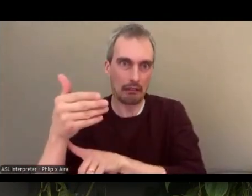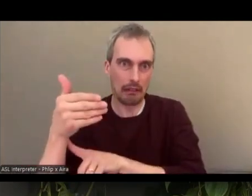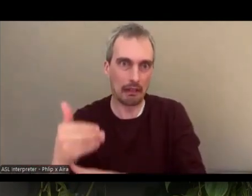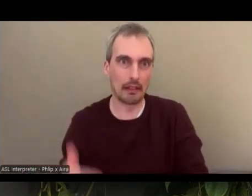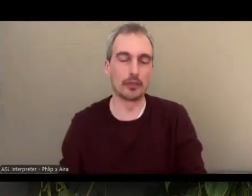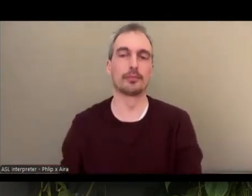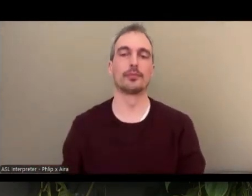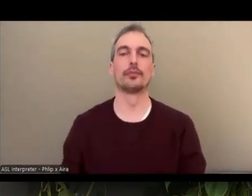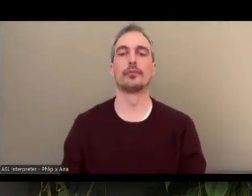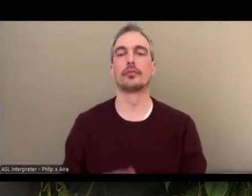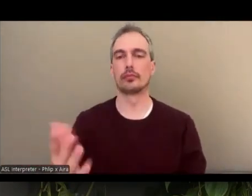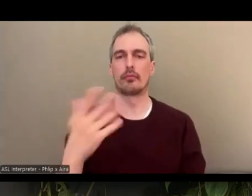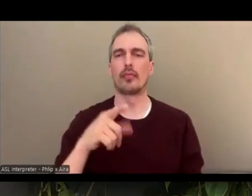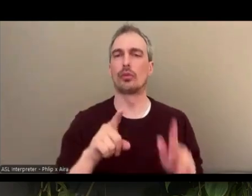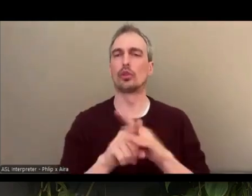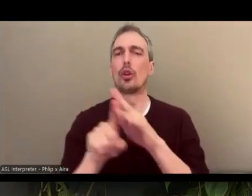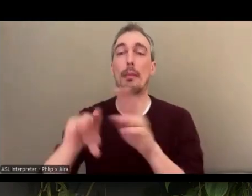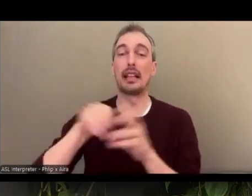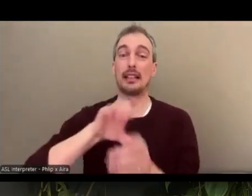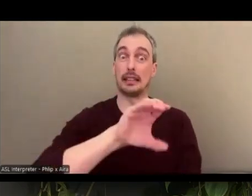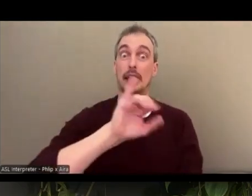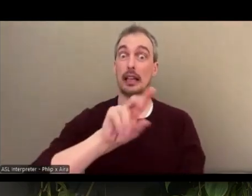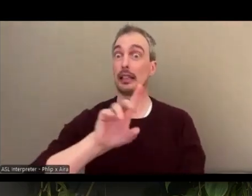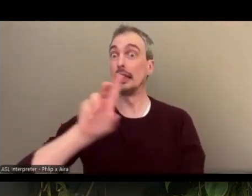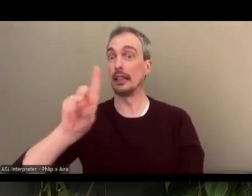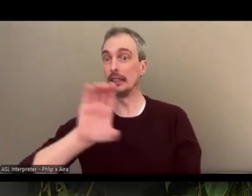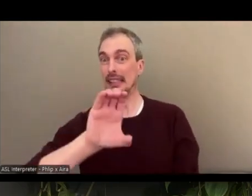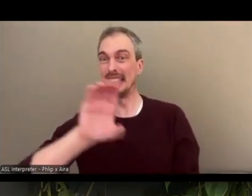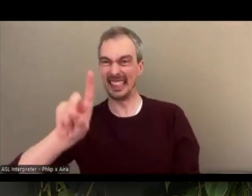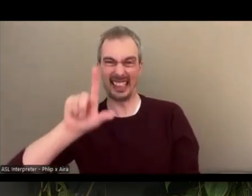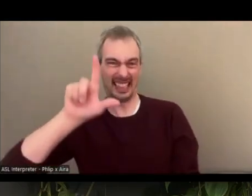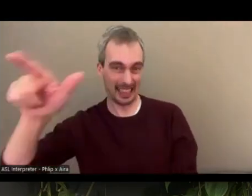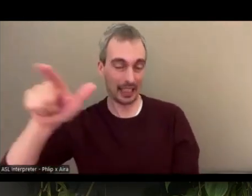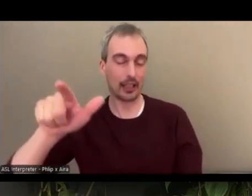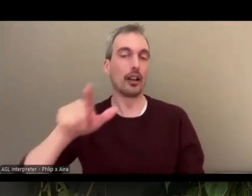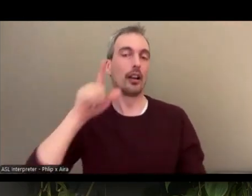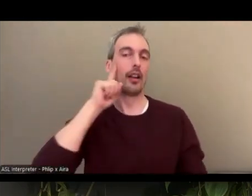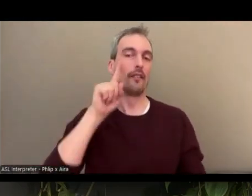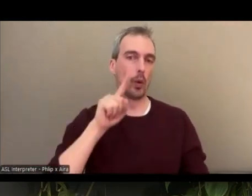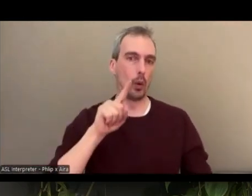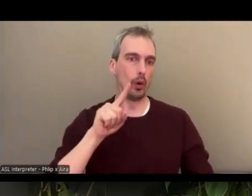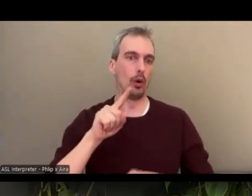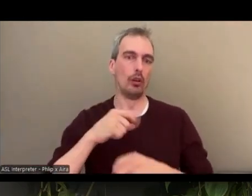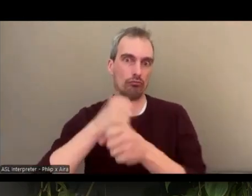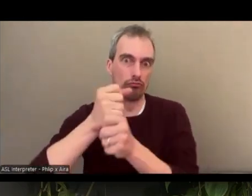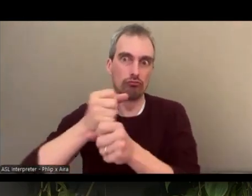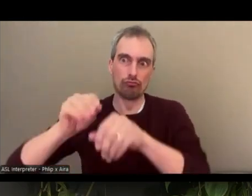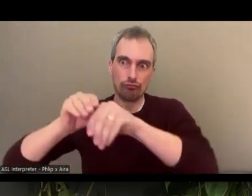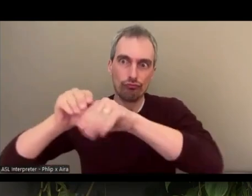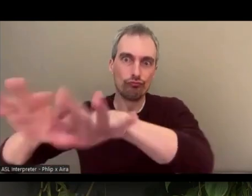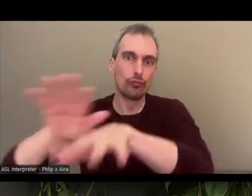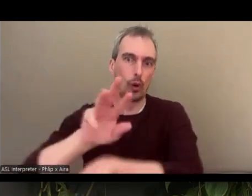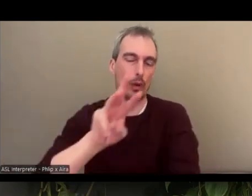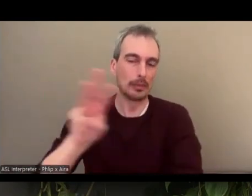If you're using Axe linter, it makes sense to use it in your CI/CD as well, to make sure you're getting consistent results.